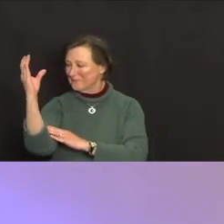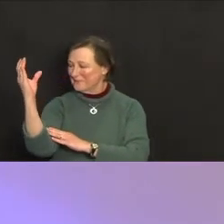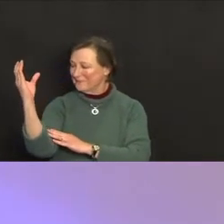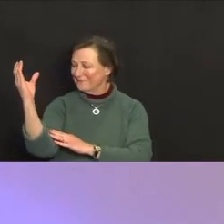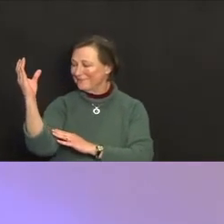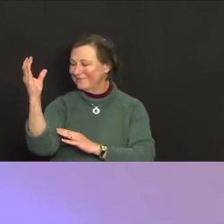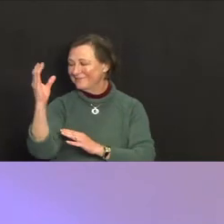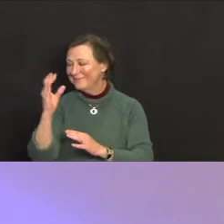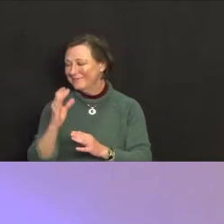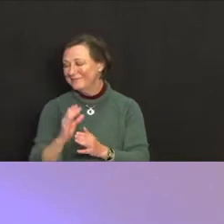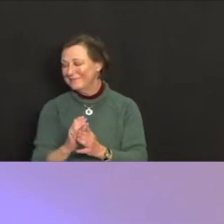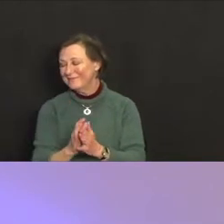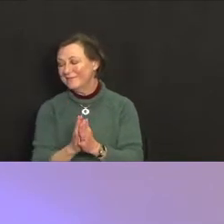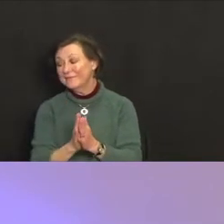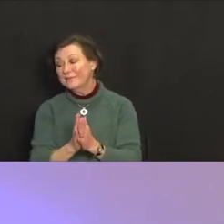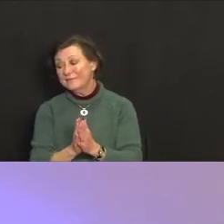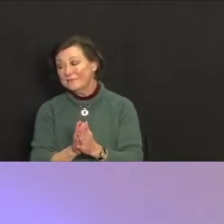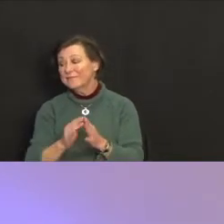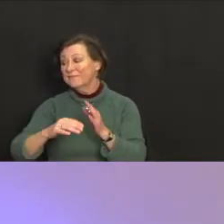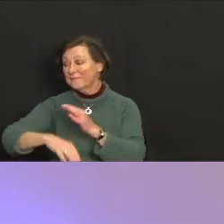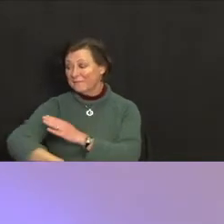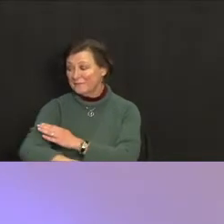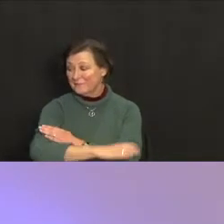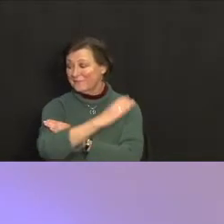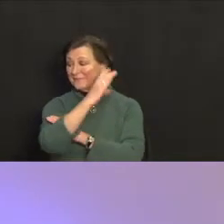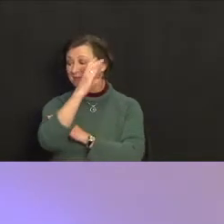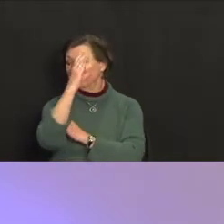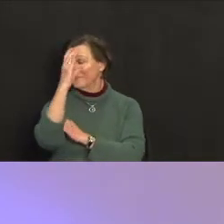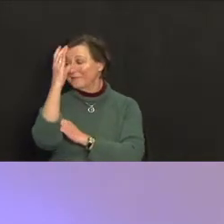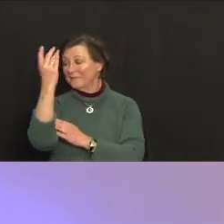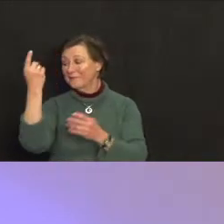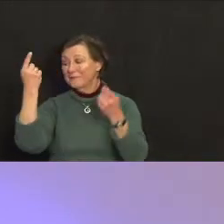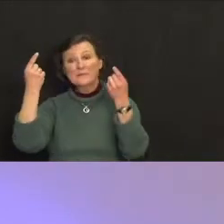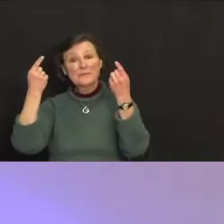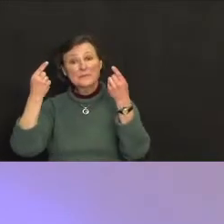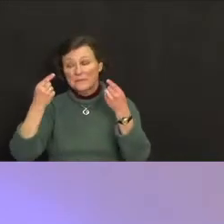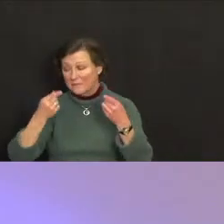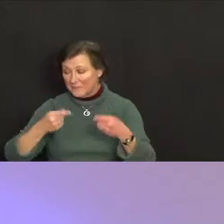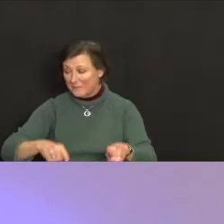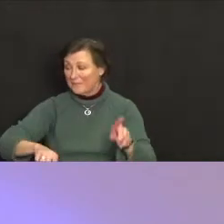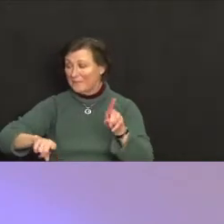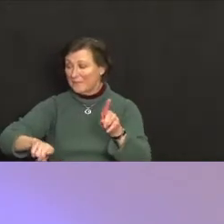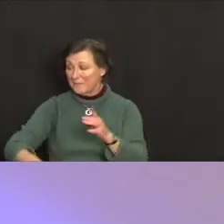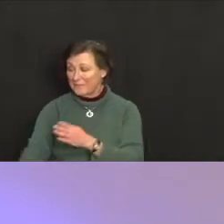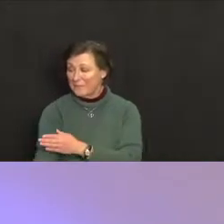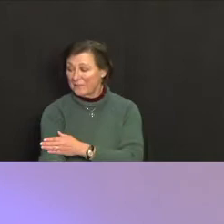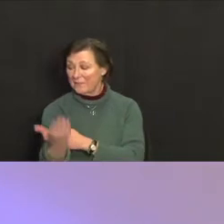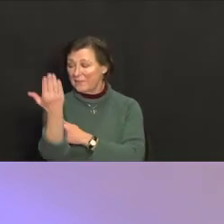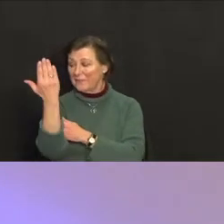my love, herself adorning,